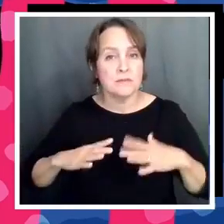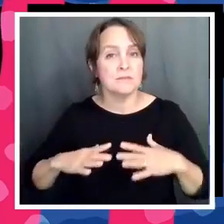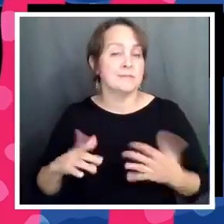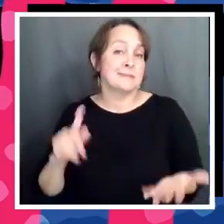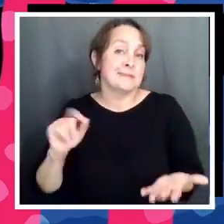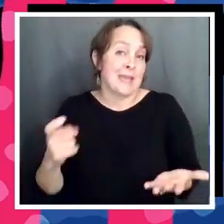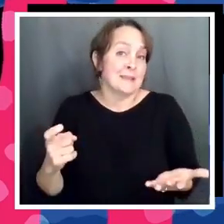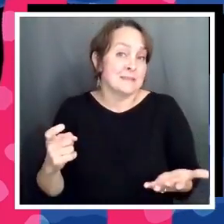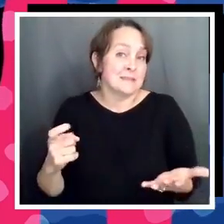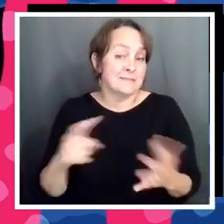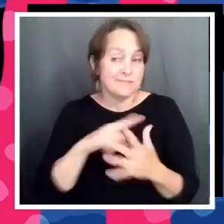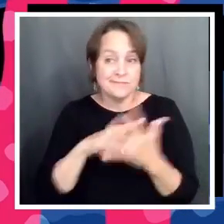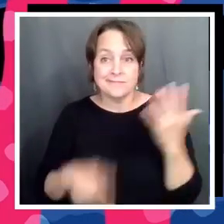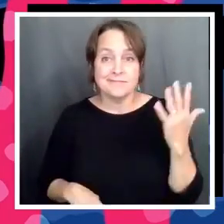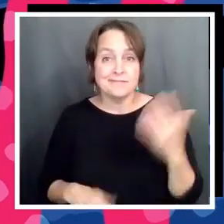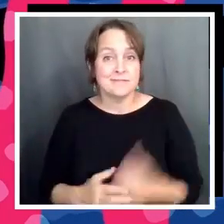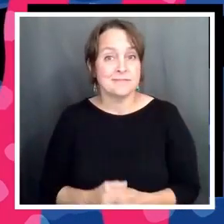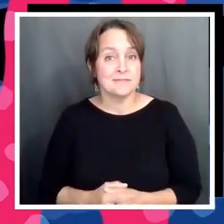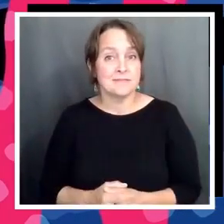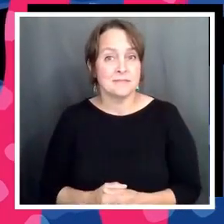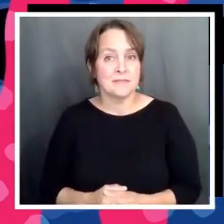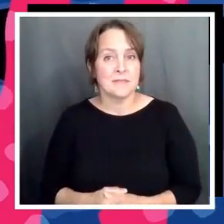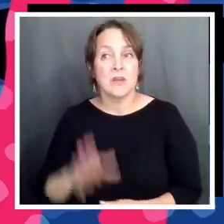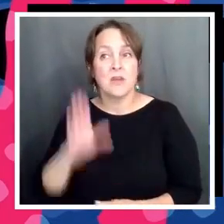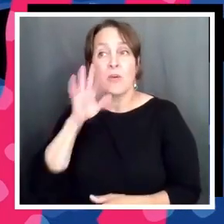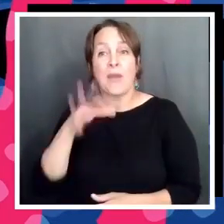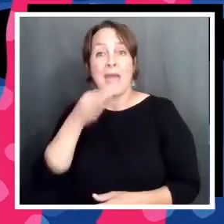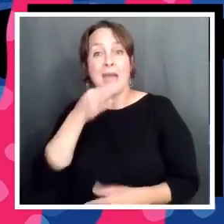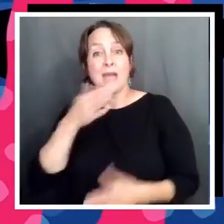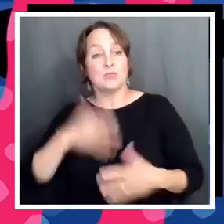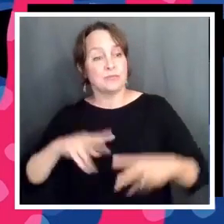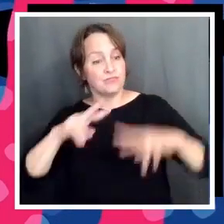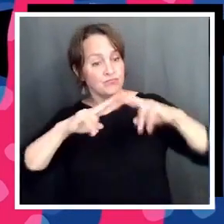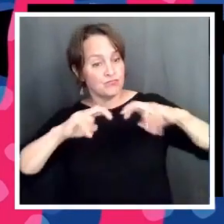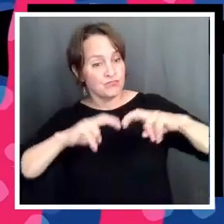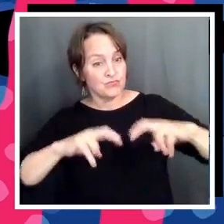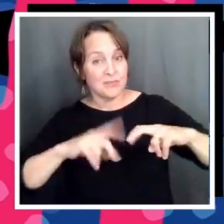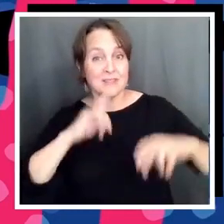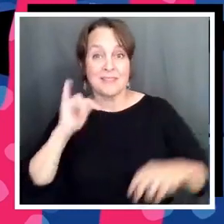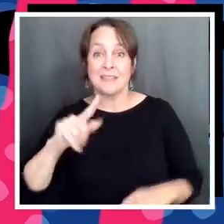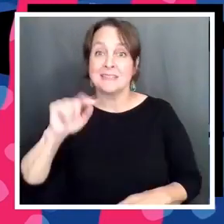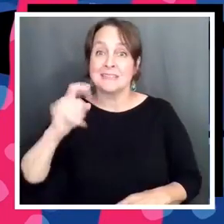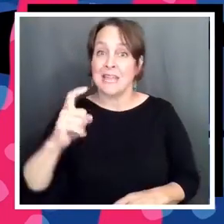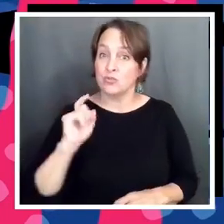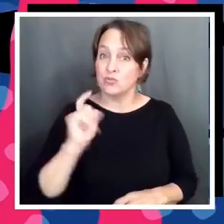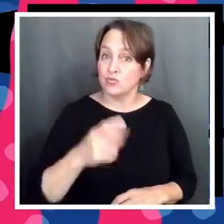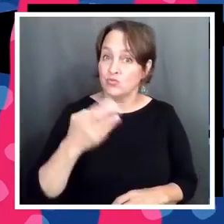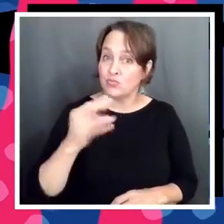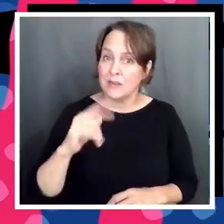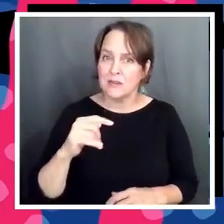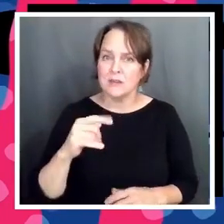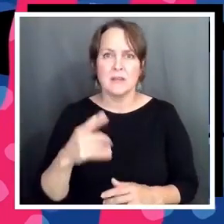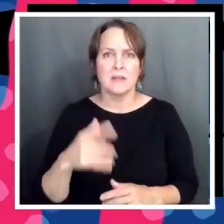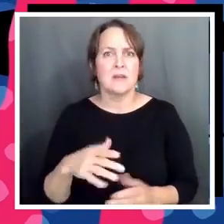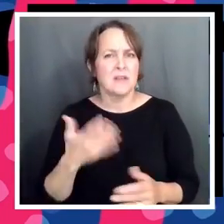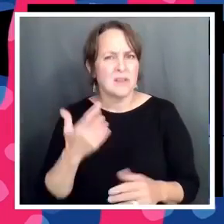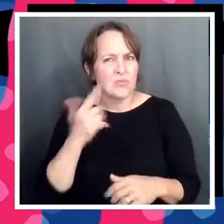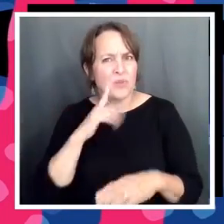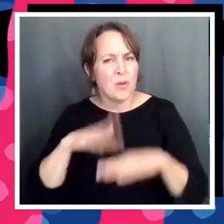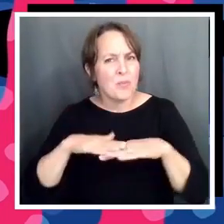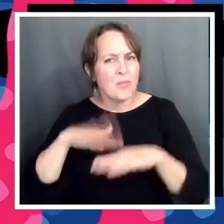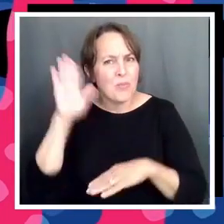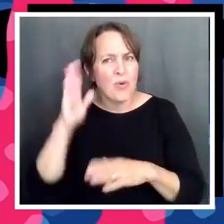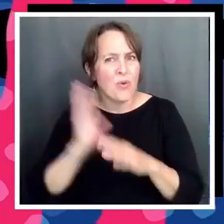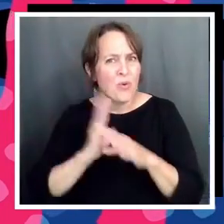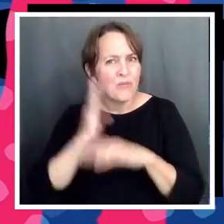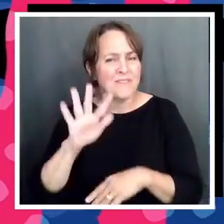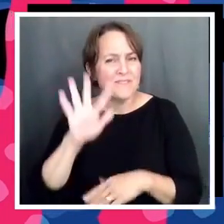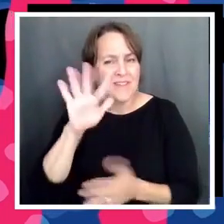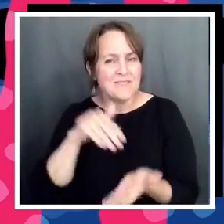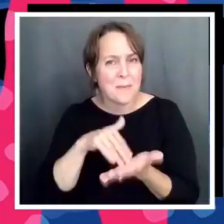THE COST OF FOOD, CHILDCARE,